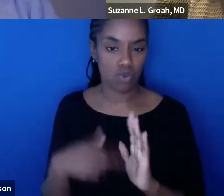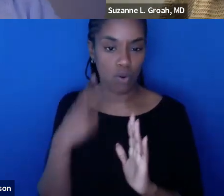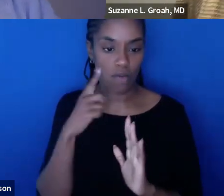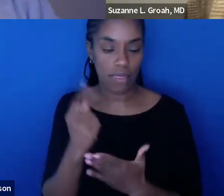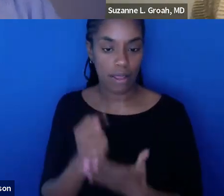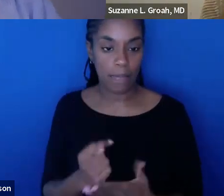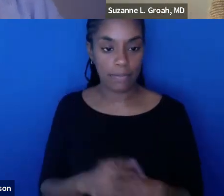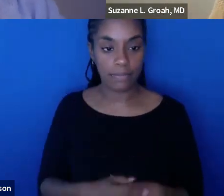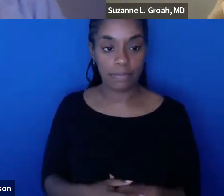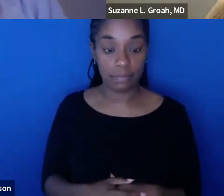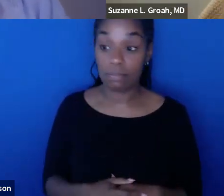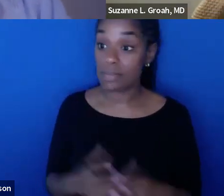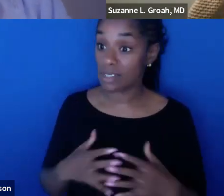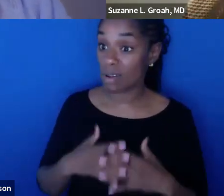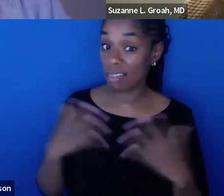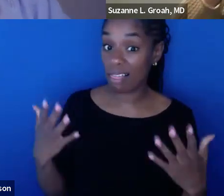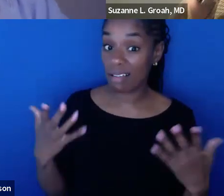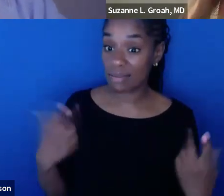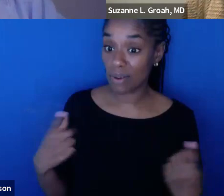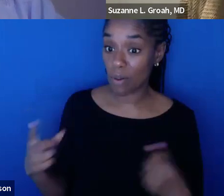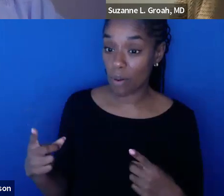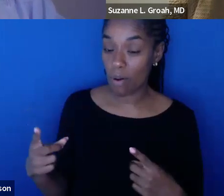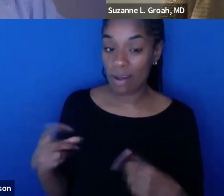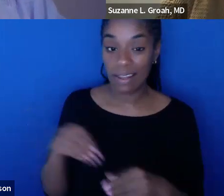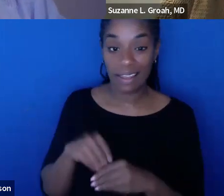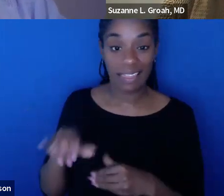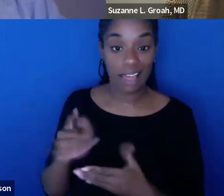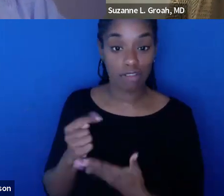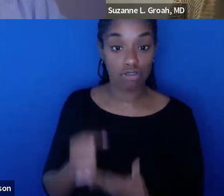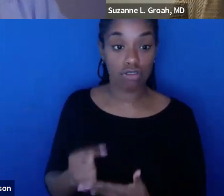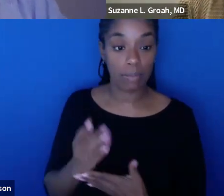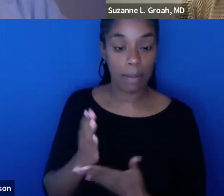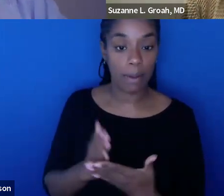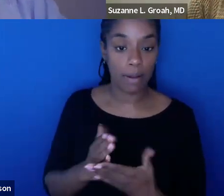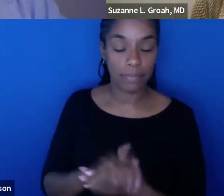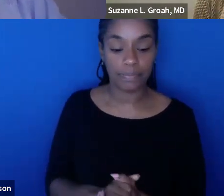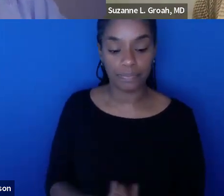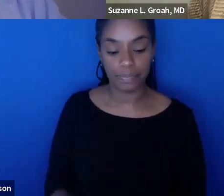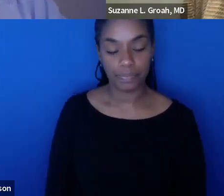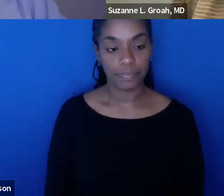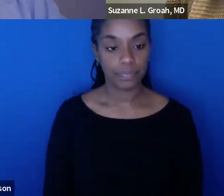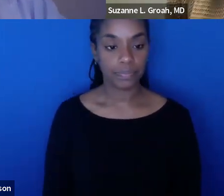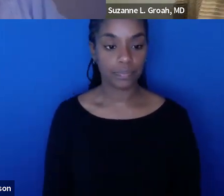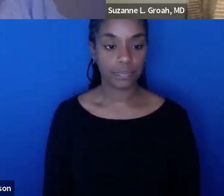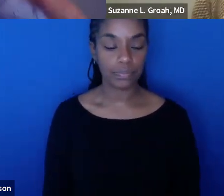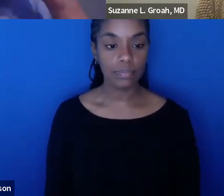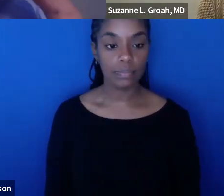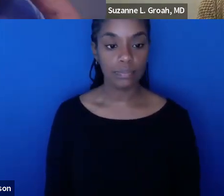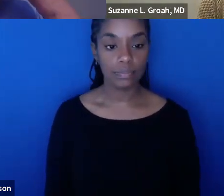So lots of things are going on in that treatment phase as well. I want to skip back just a little bit and ask one question about